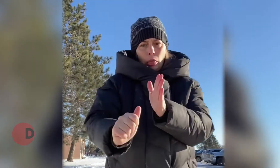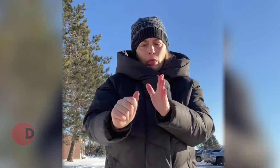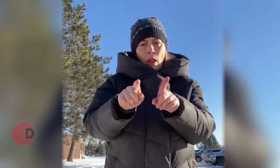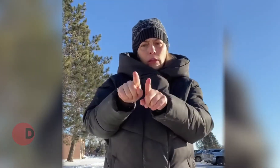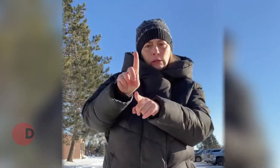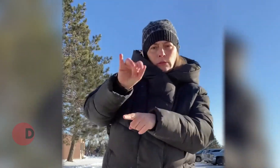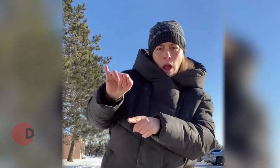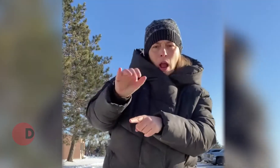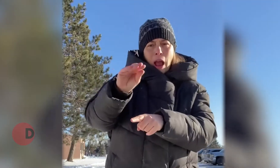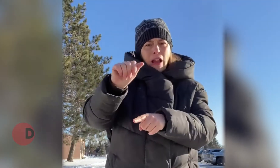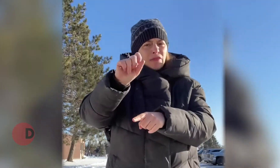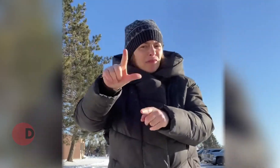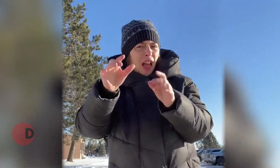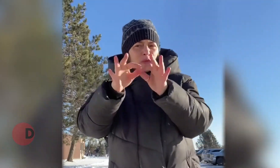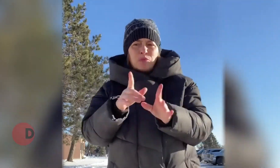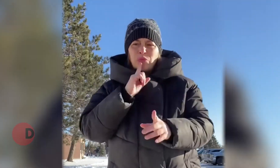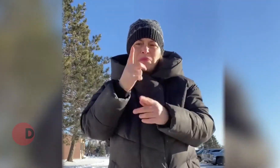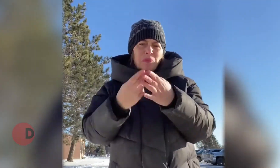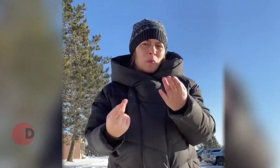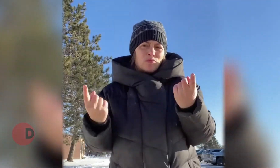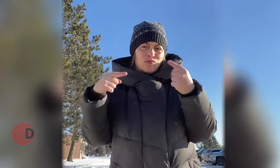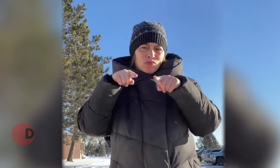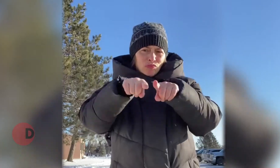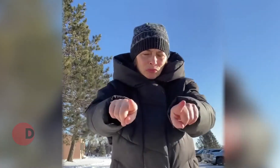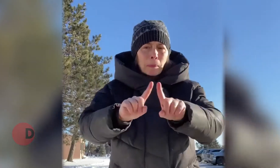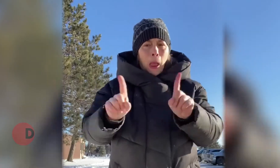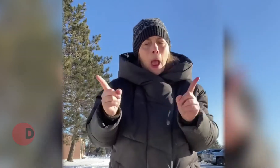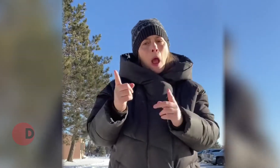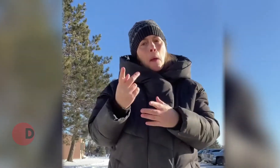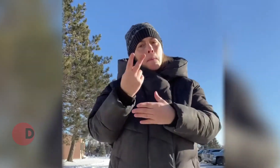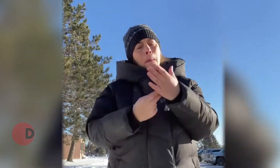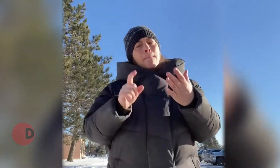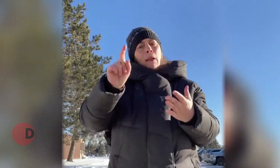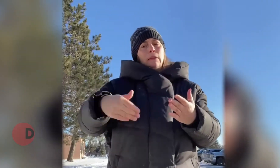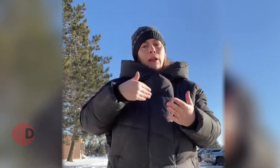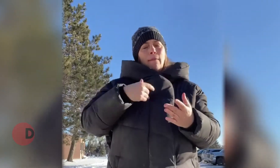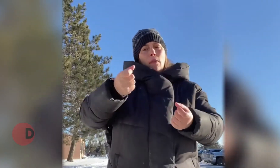Both must have an expert understanding of the concepts of